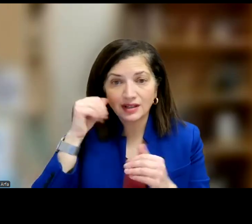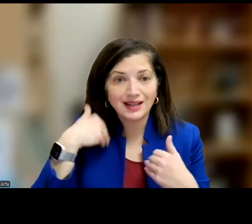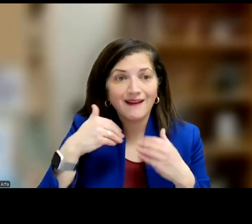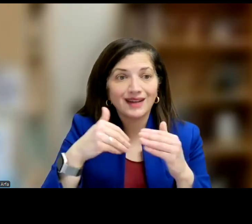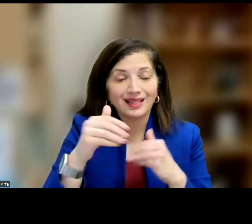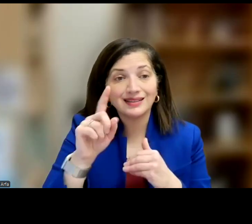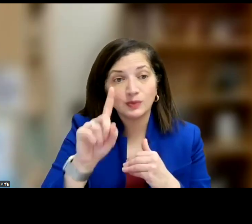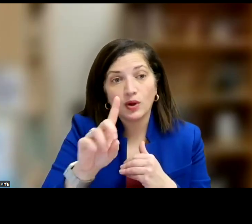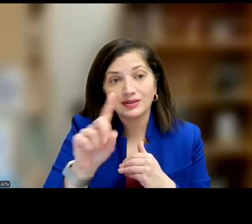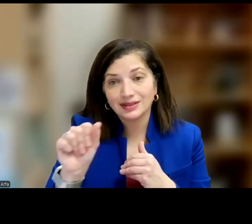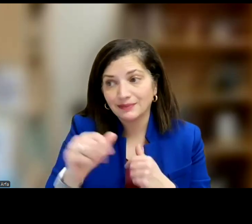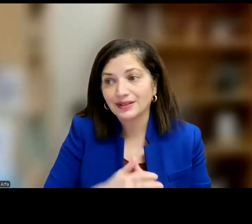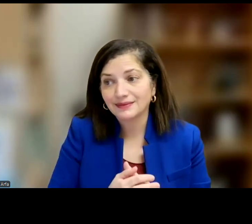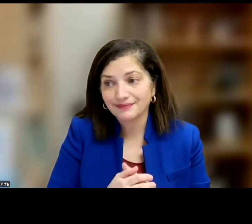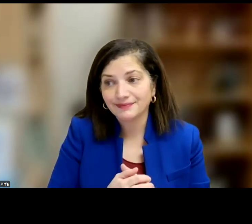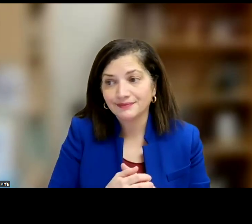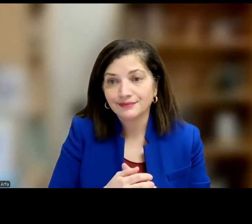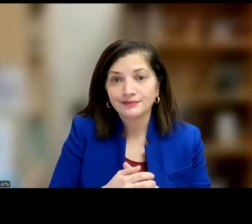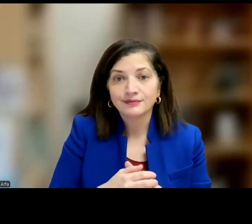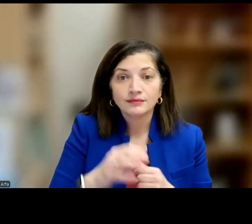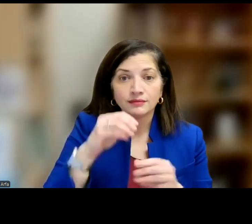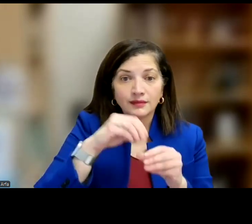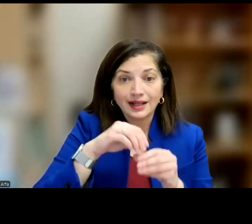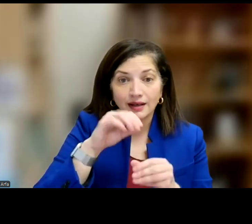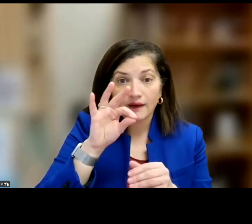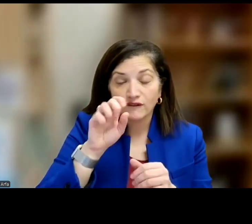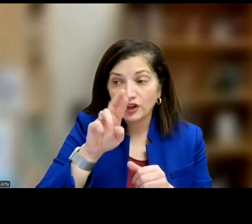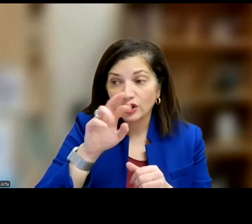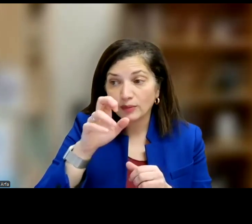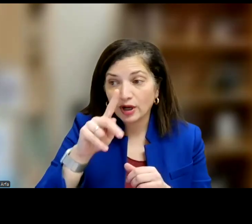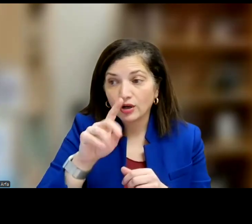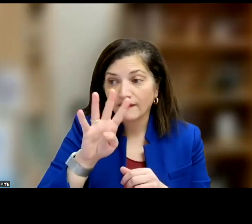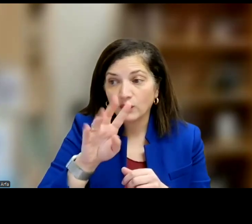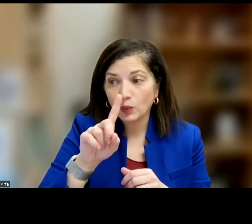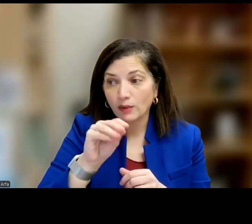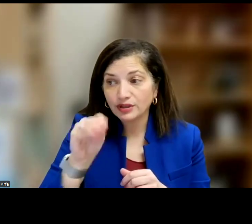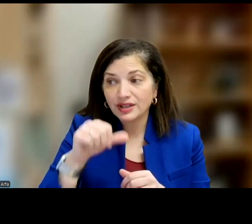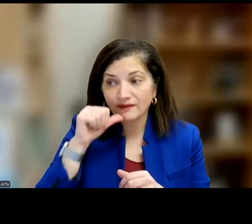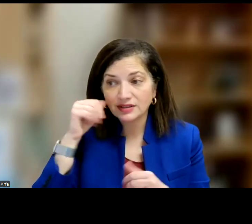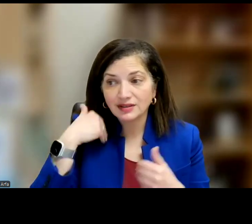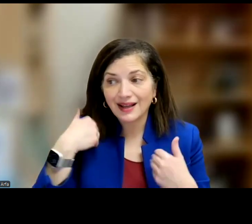42% of adults have at least one 13:06:15 disability. In Fuller Park,